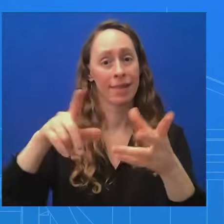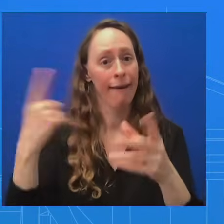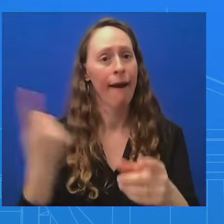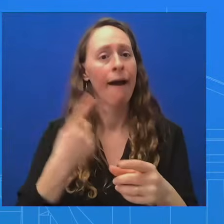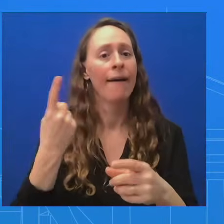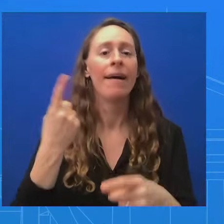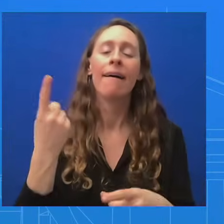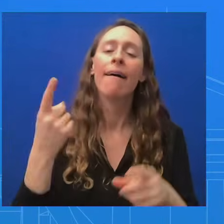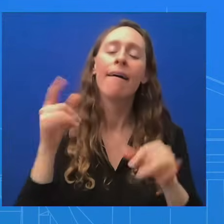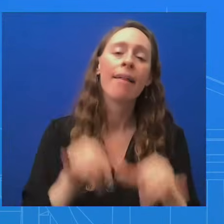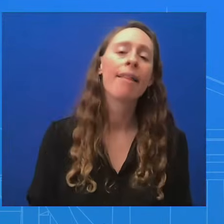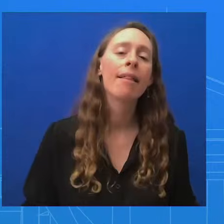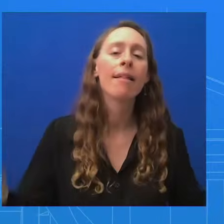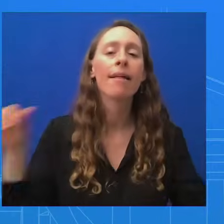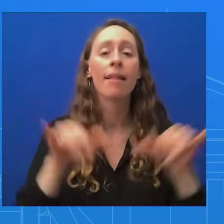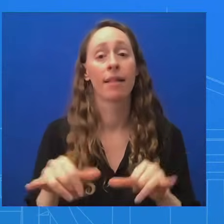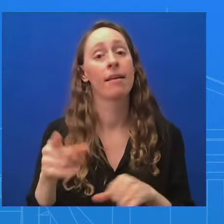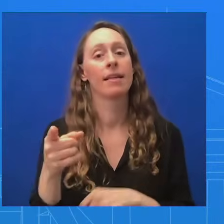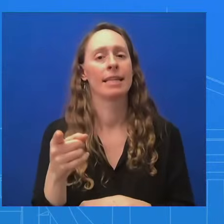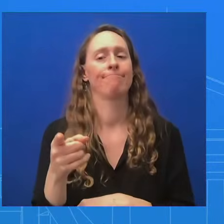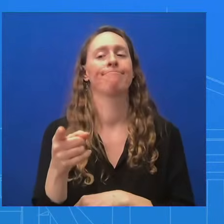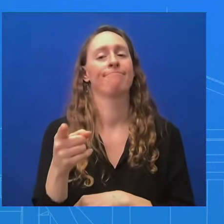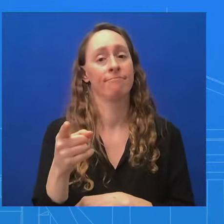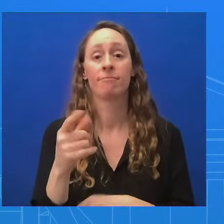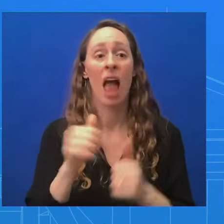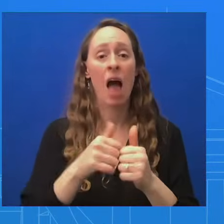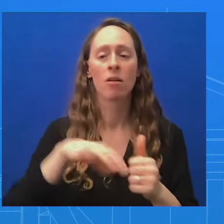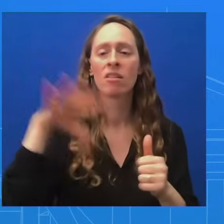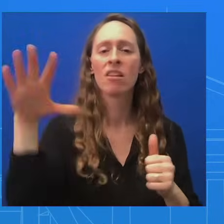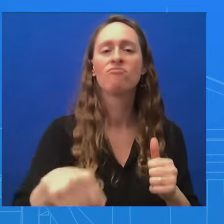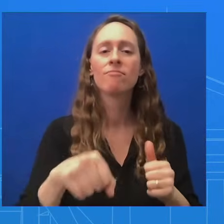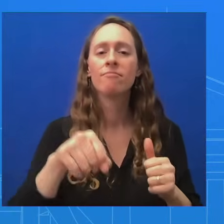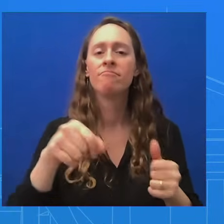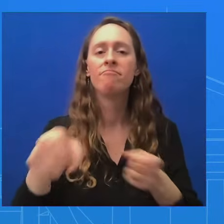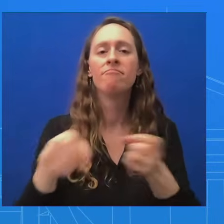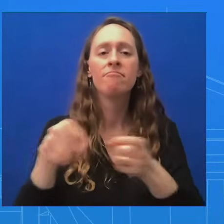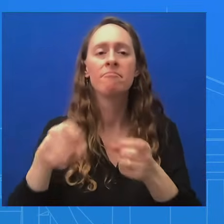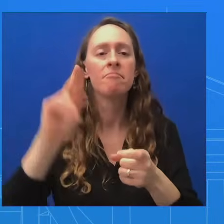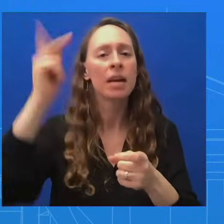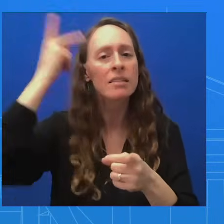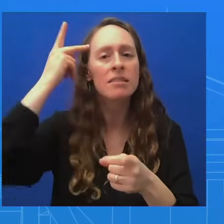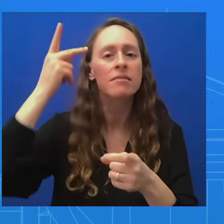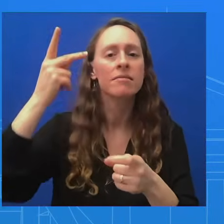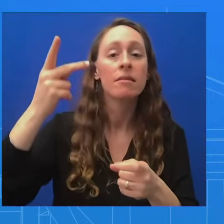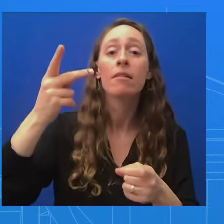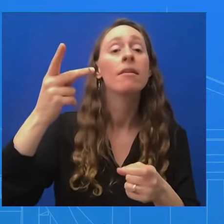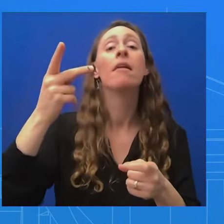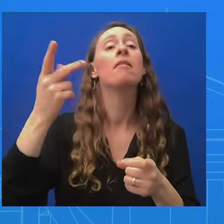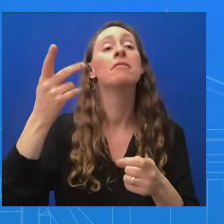of some sort, or perhaps tied to religious fervor. And they are a designated terrorist group.